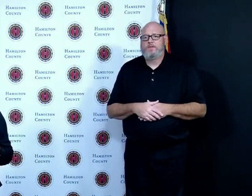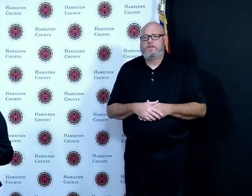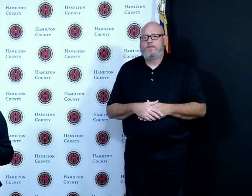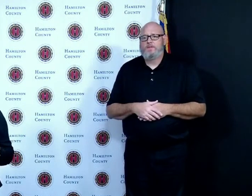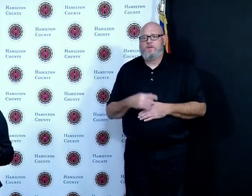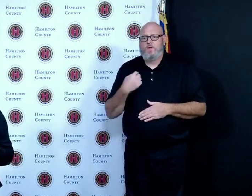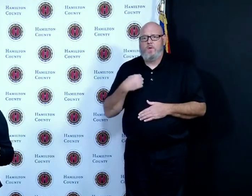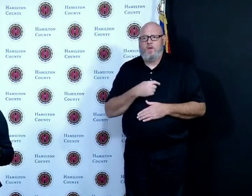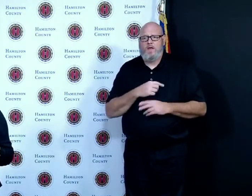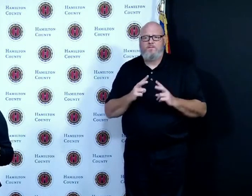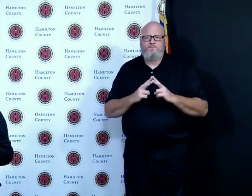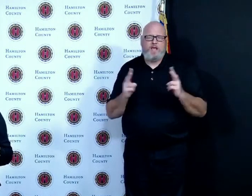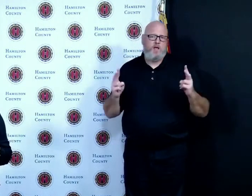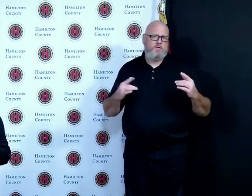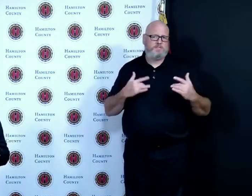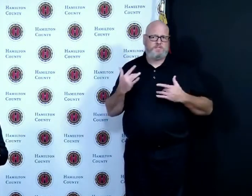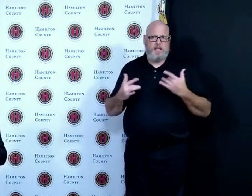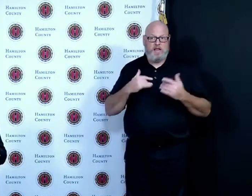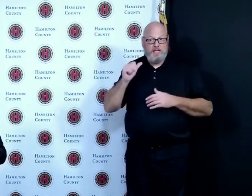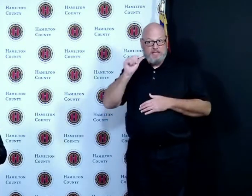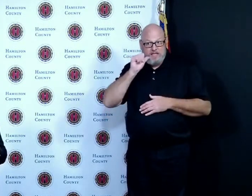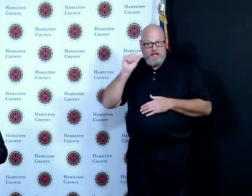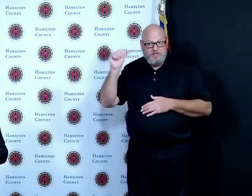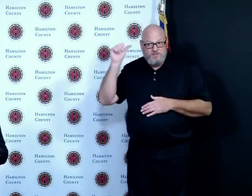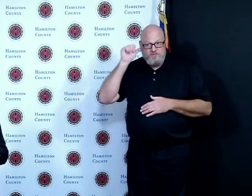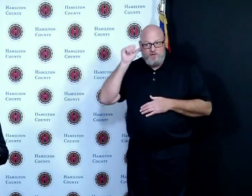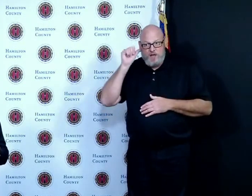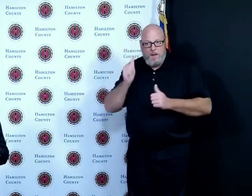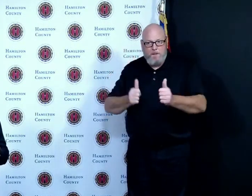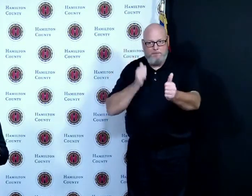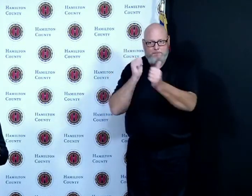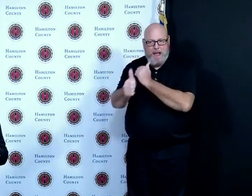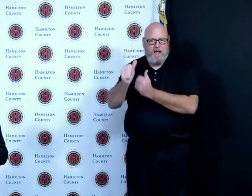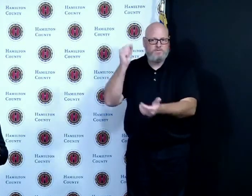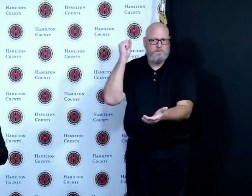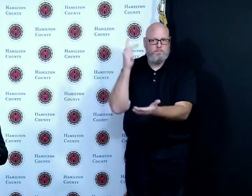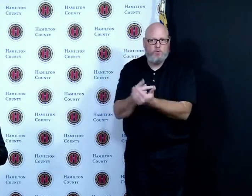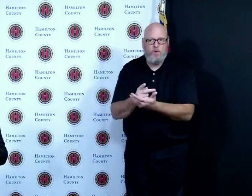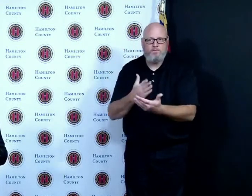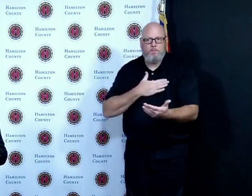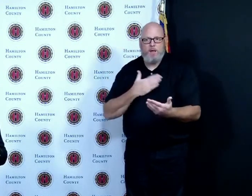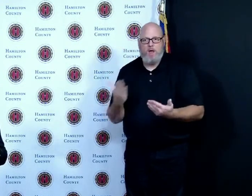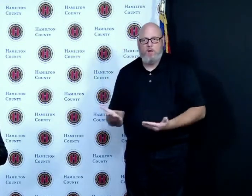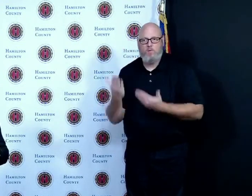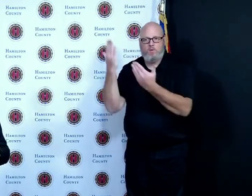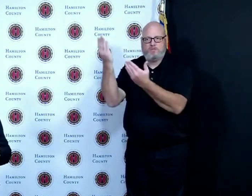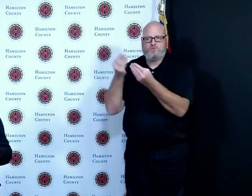person that can help navigate so many people have never applied for unemployment before and are now